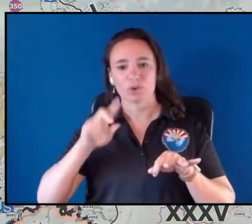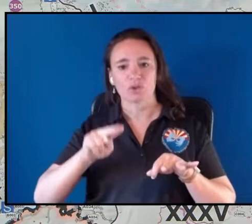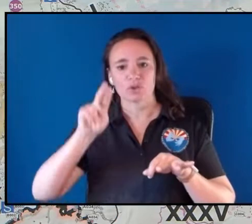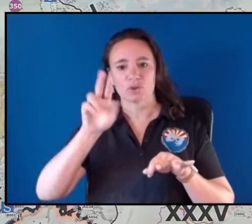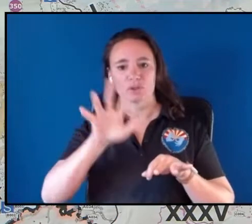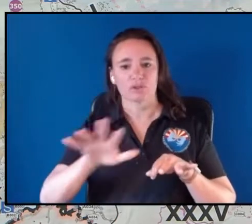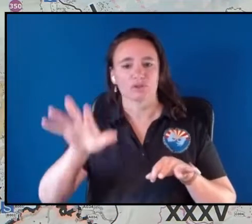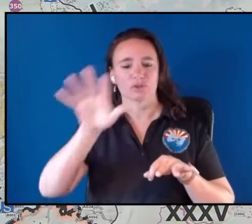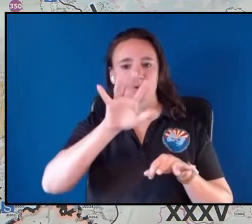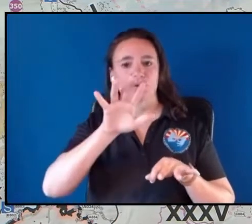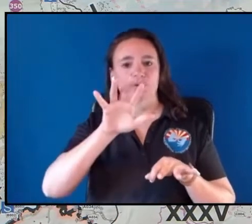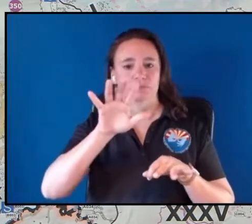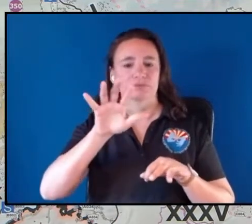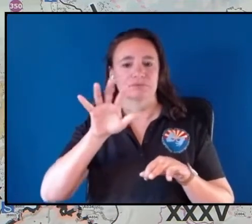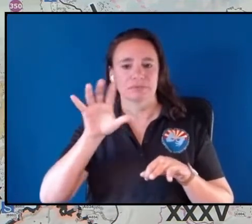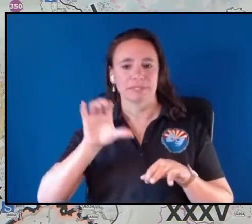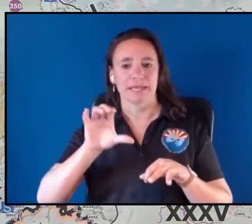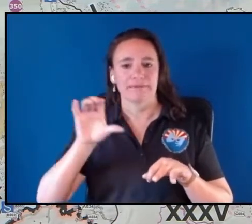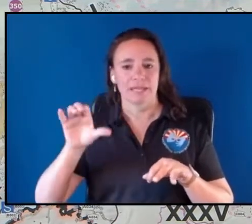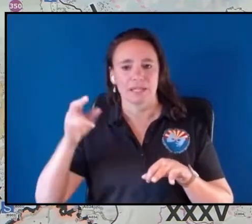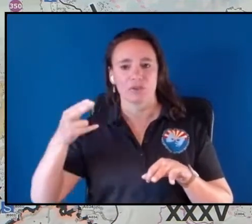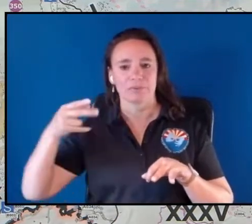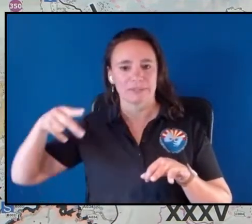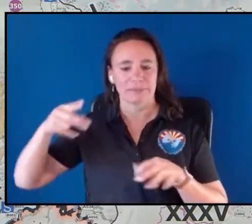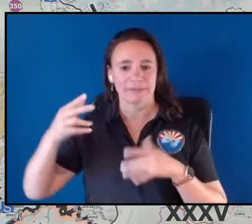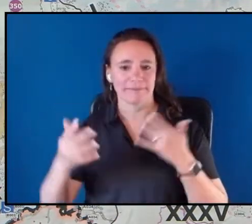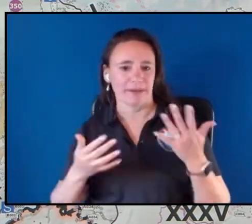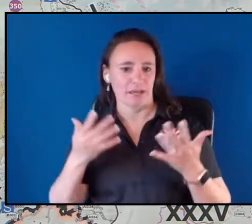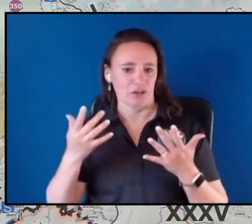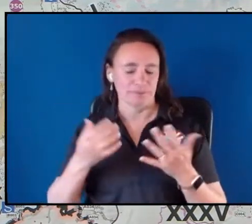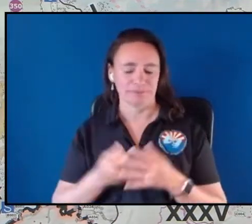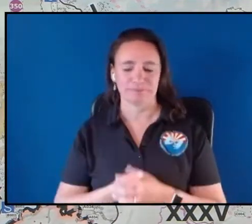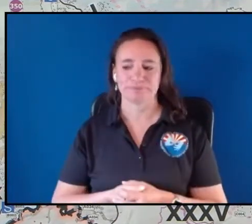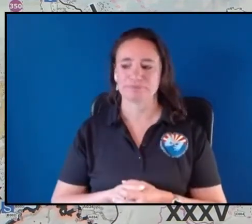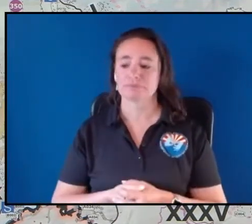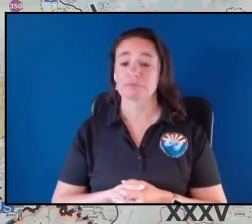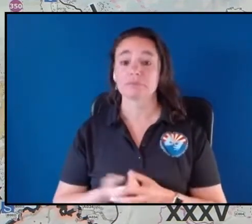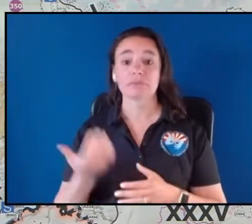I'll start with last night. Really quiet overall.